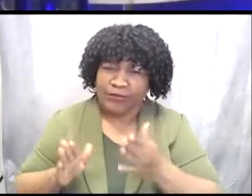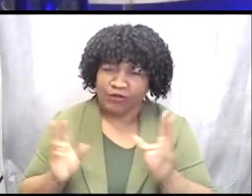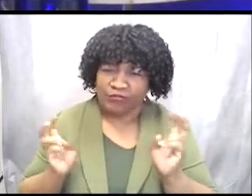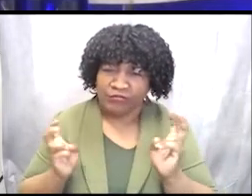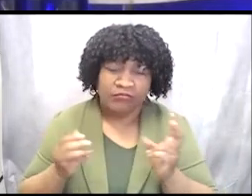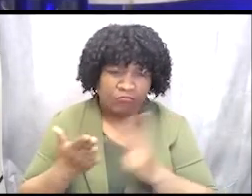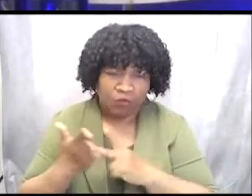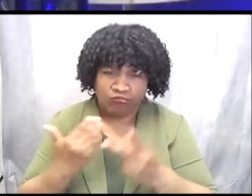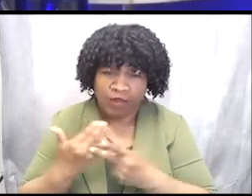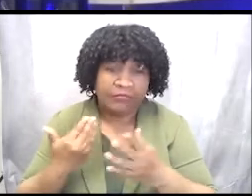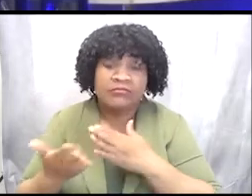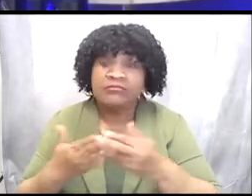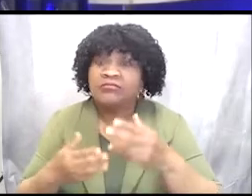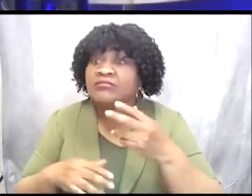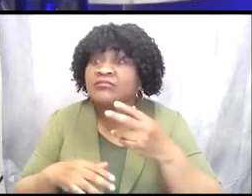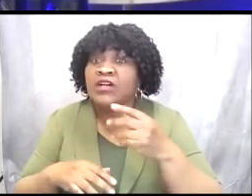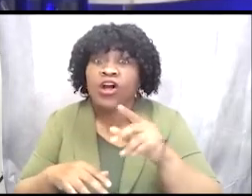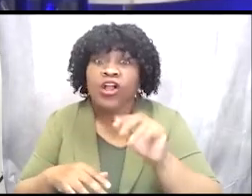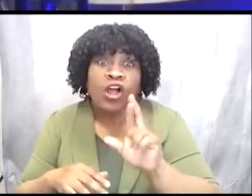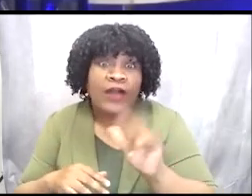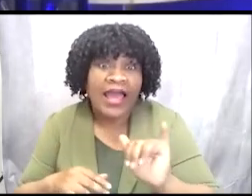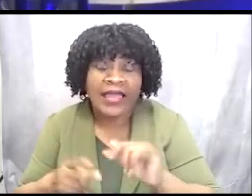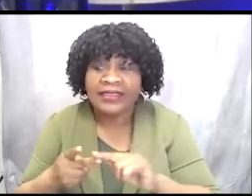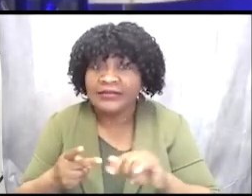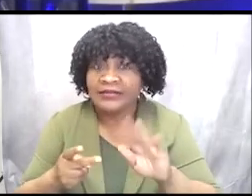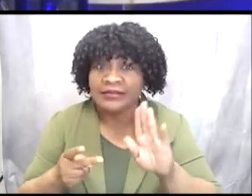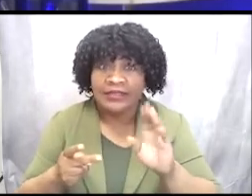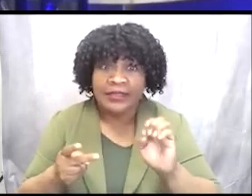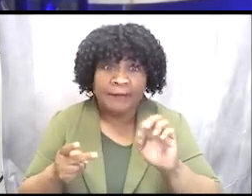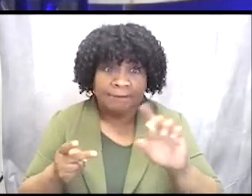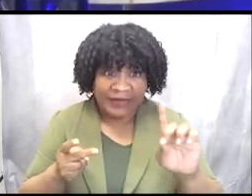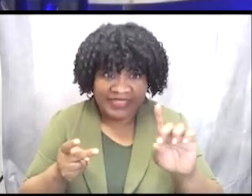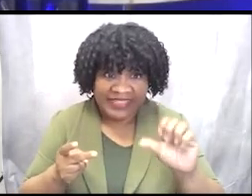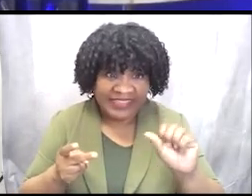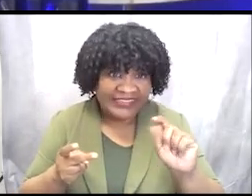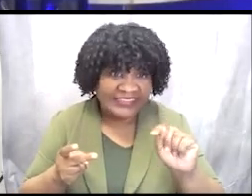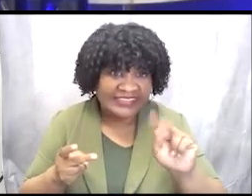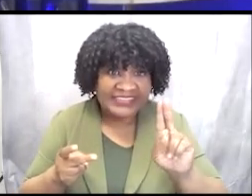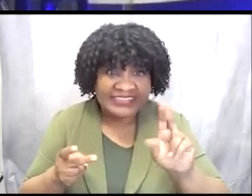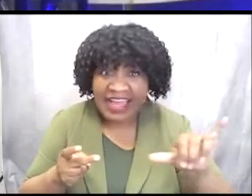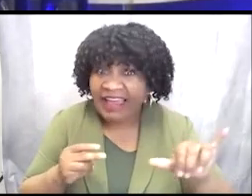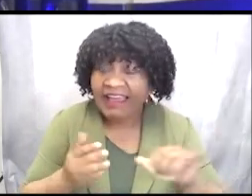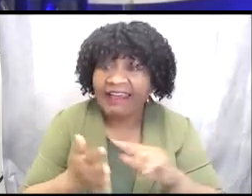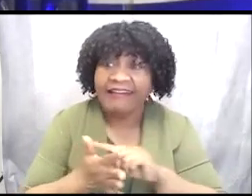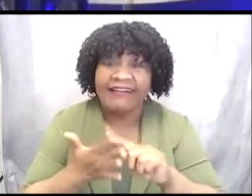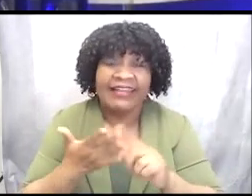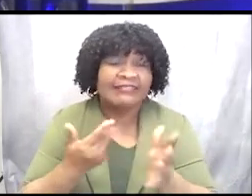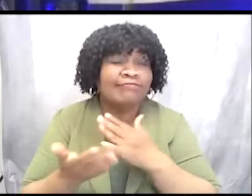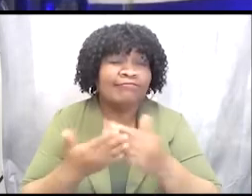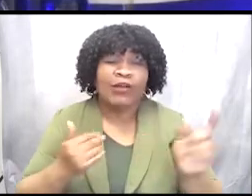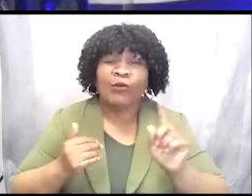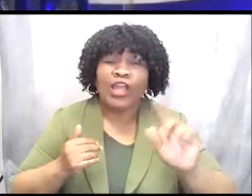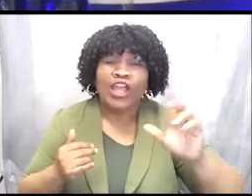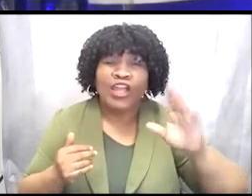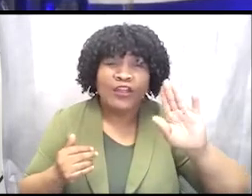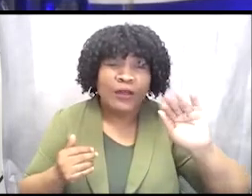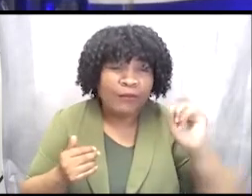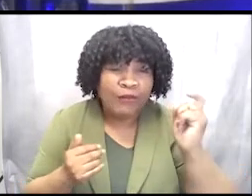whether we were in Long Island, whether we in Bedstein, whether we were in Rochester, we began our public forums